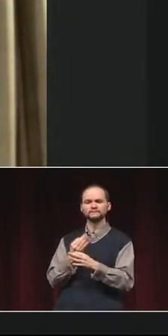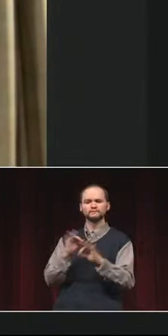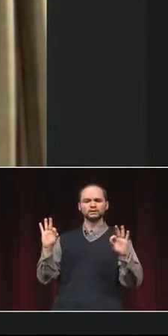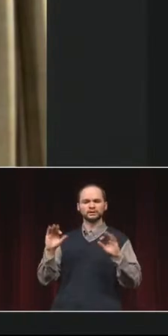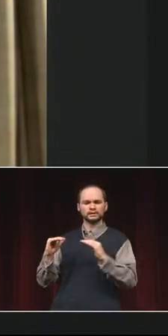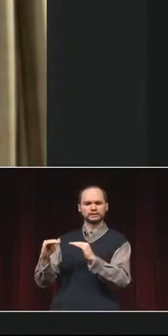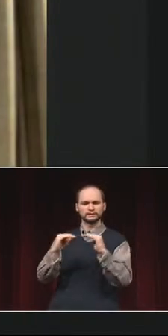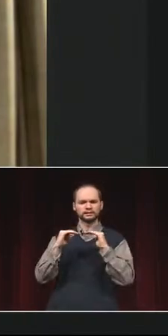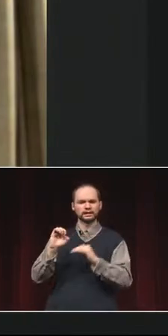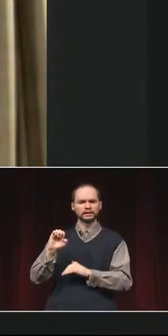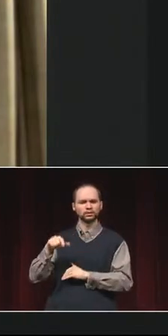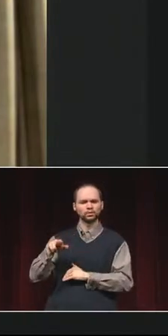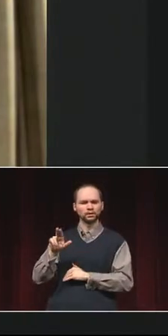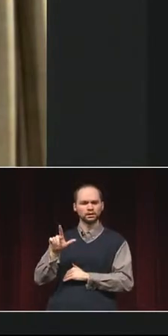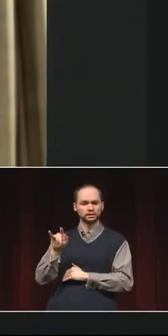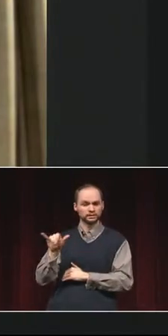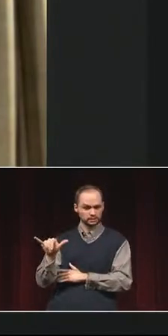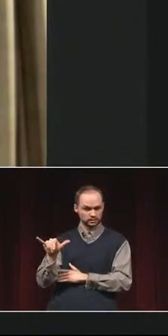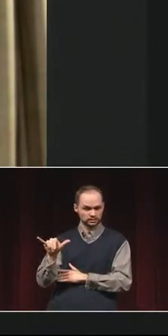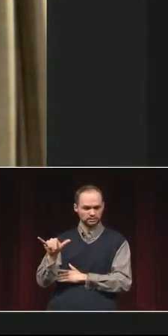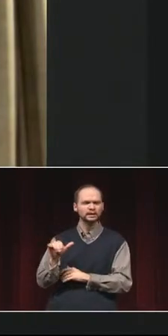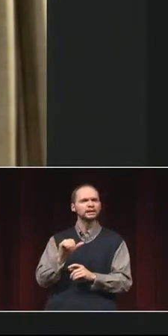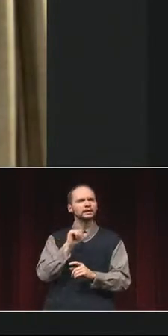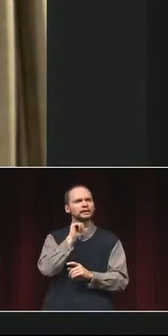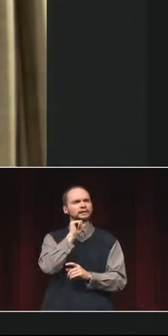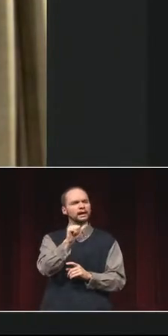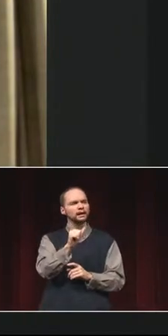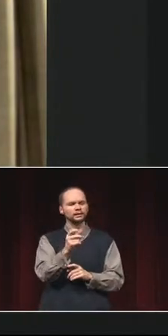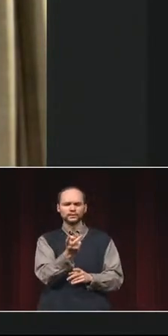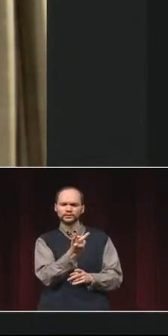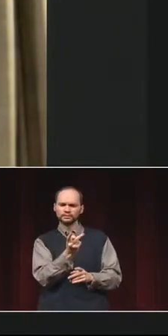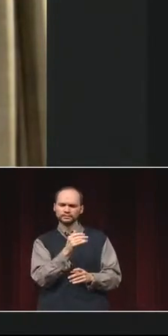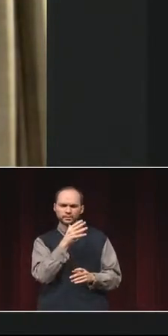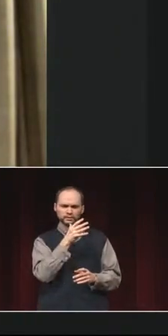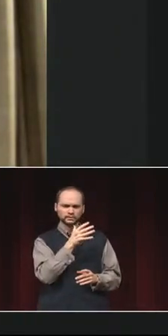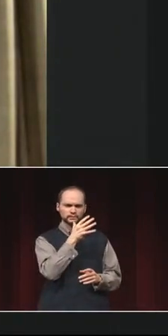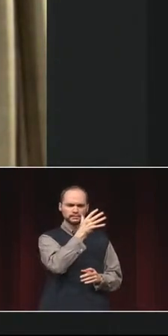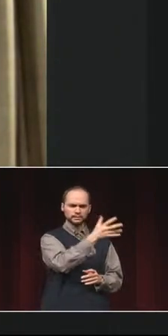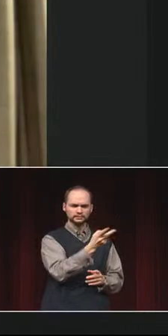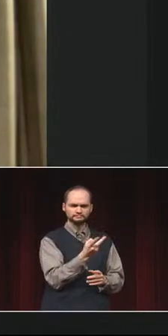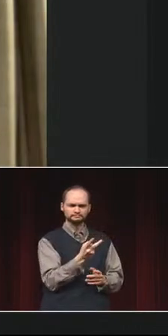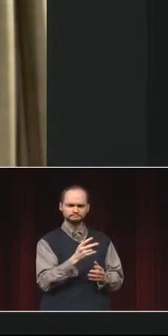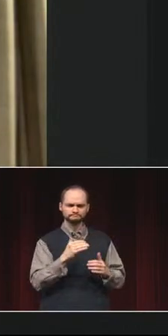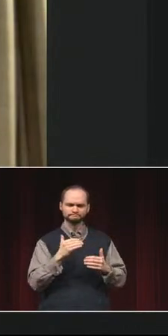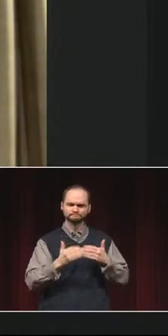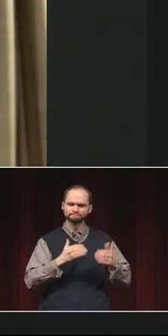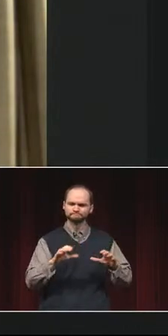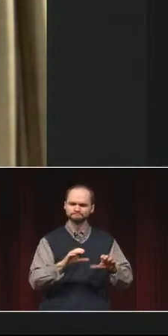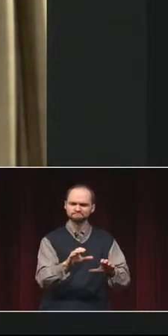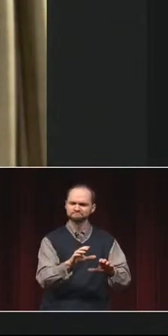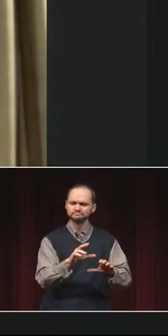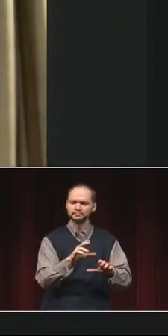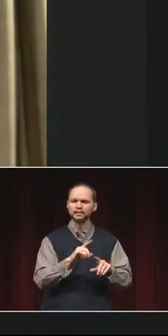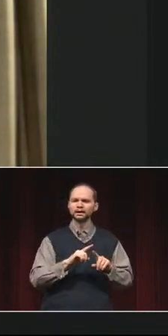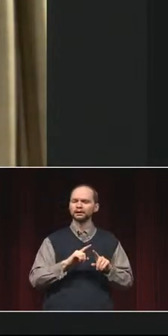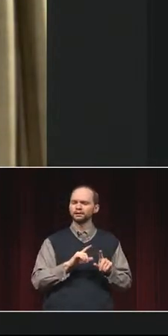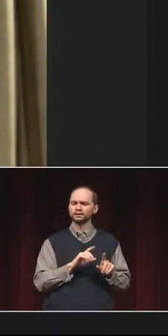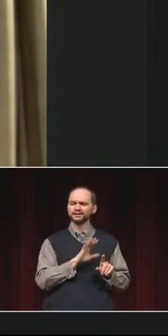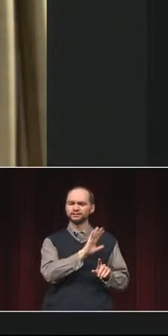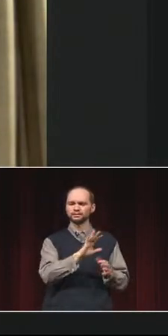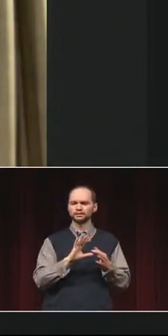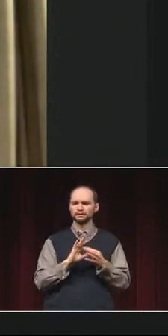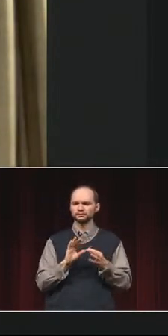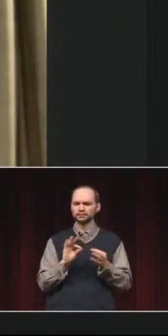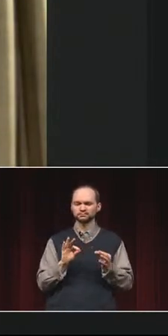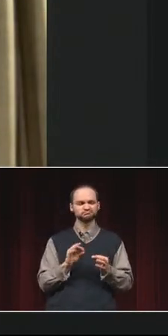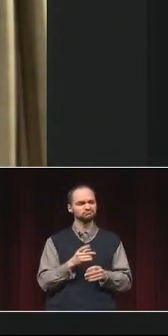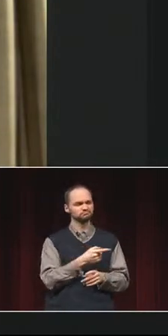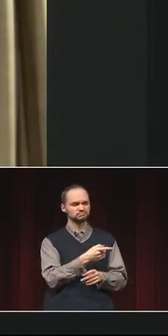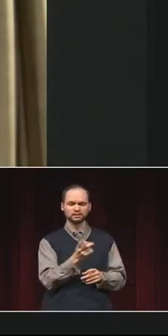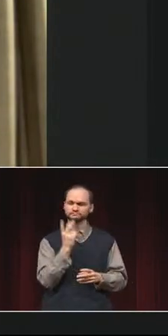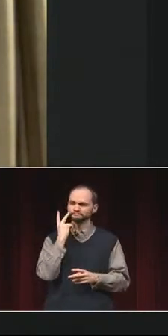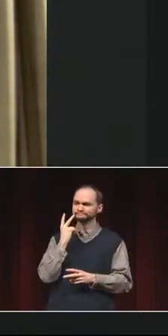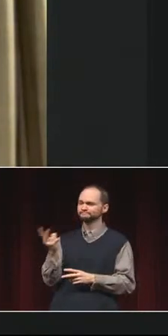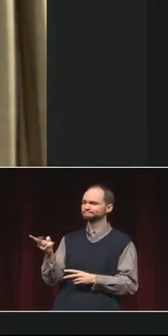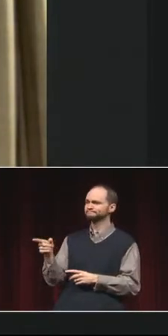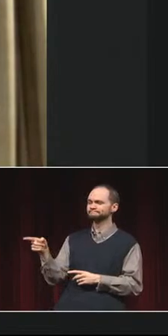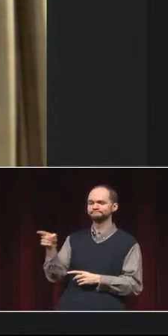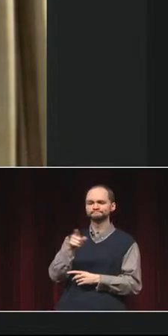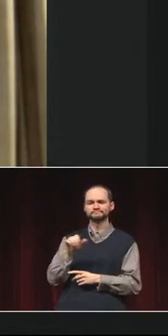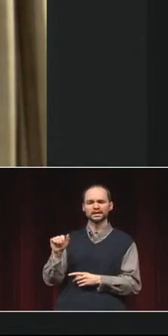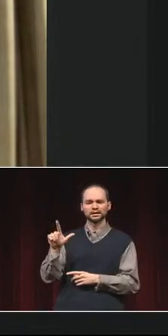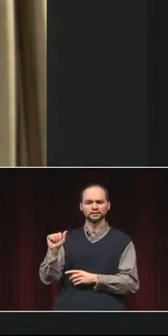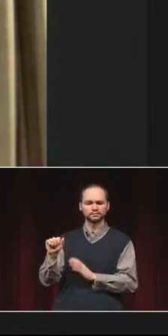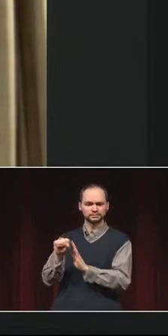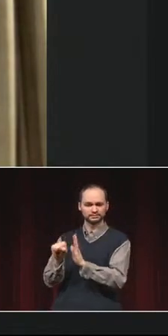but the way they talked. They saw, as I did, that Alabama was a white supremist ruled state and